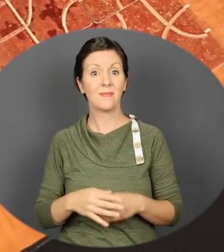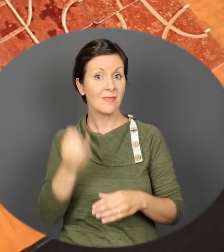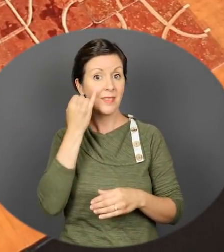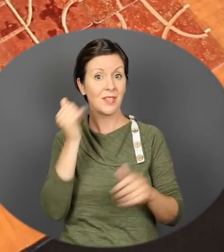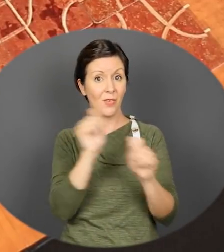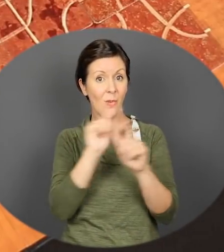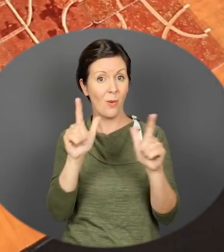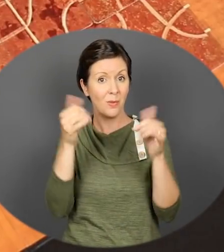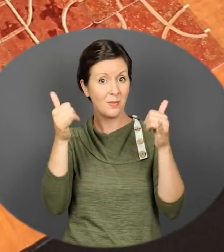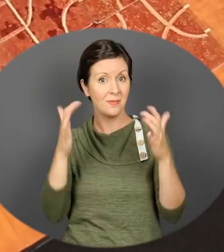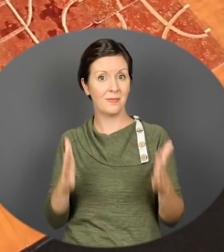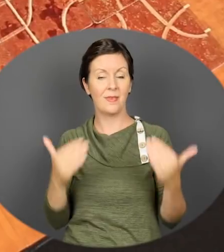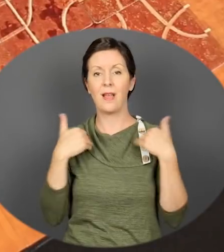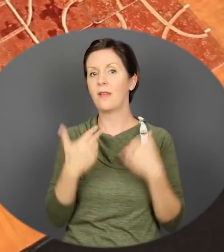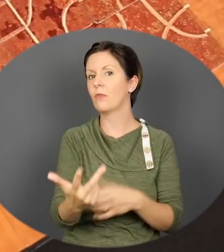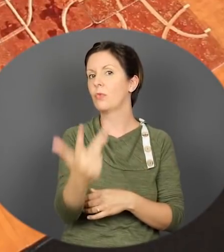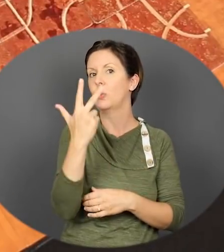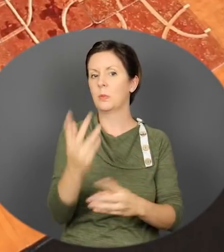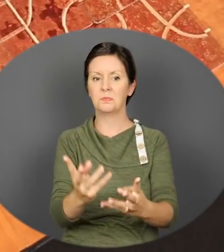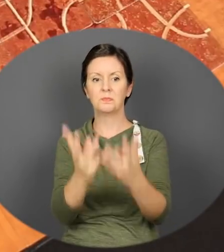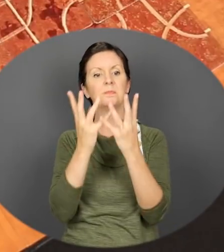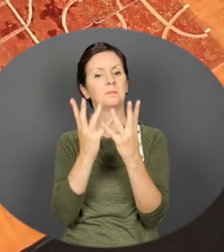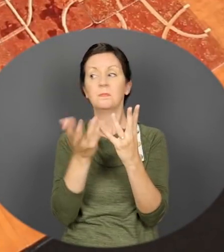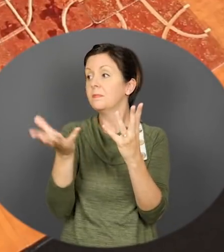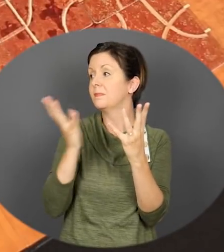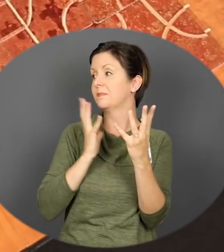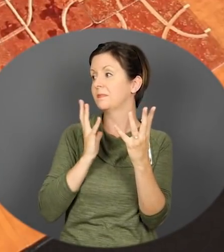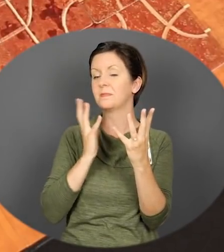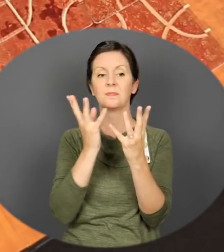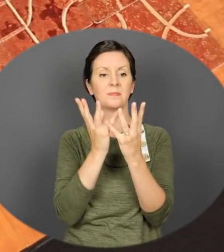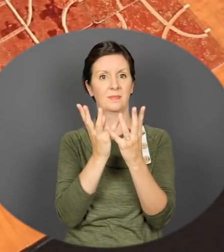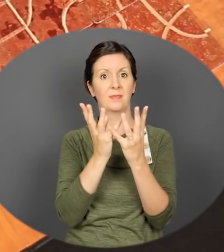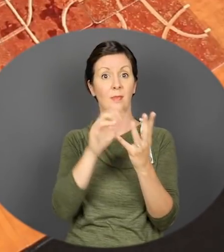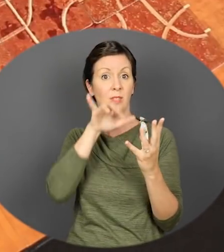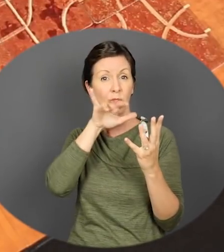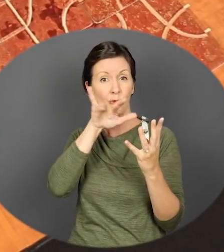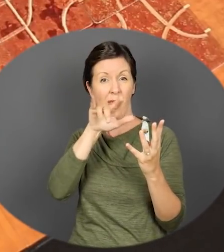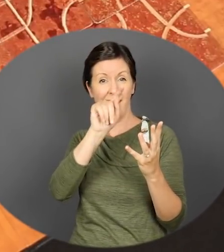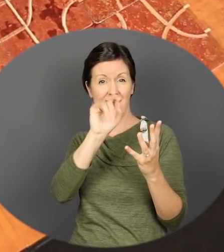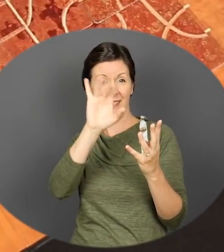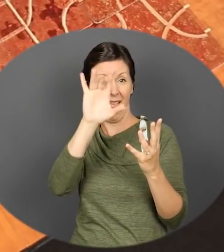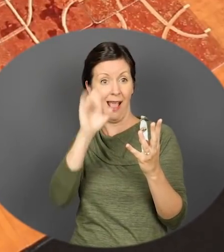players at the table again have 3 tiles in their hand, instead of passing the dragon,